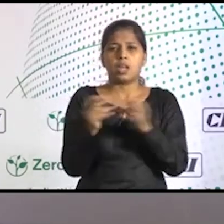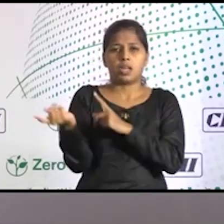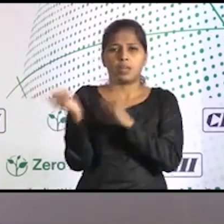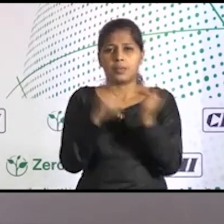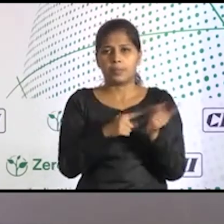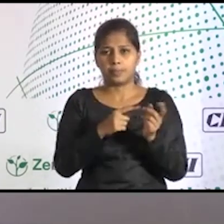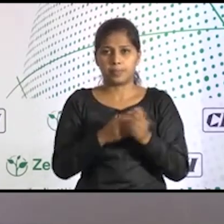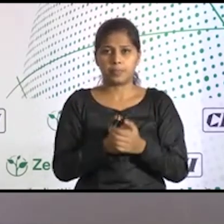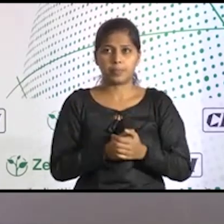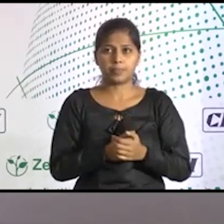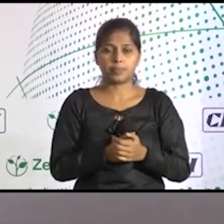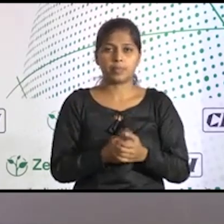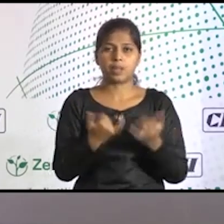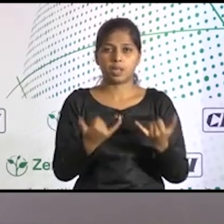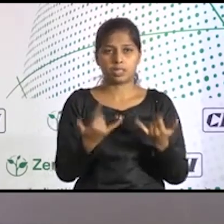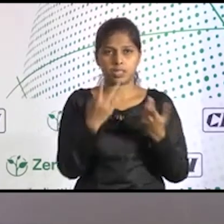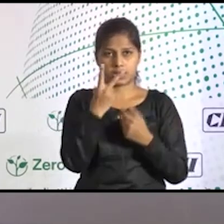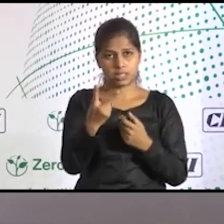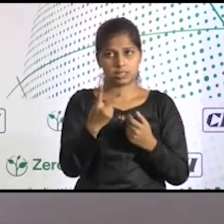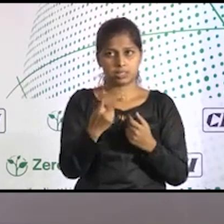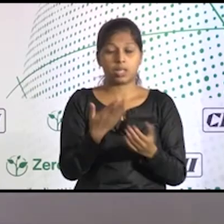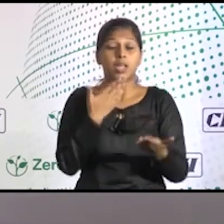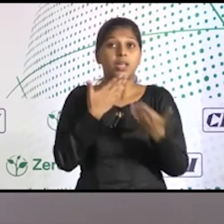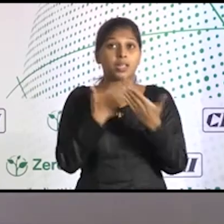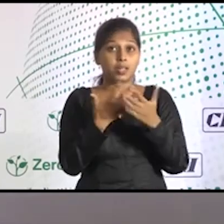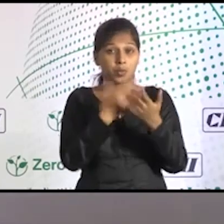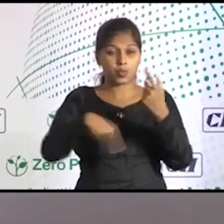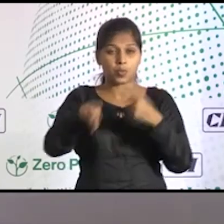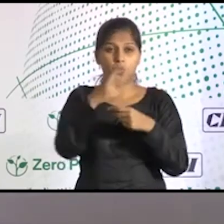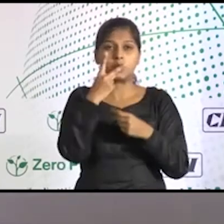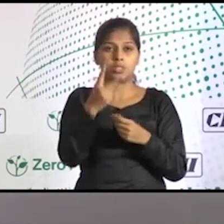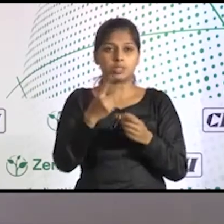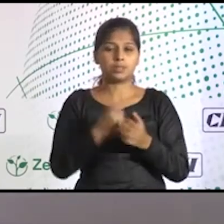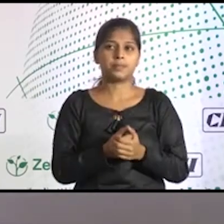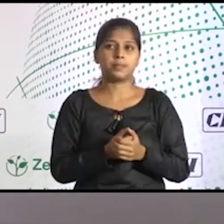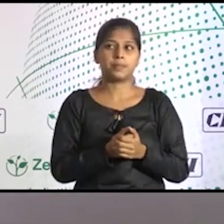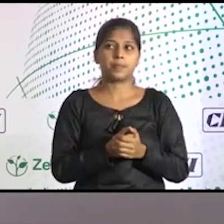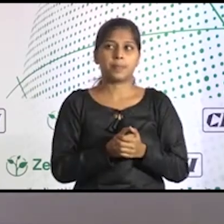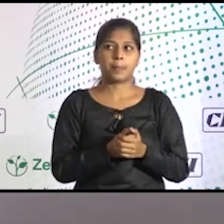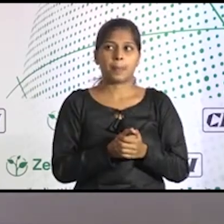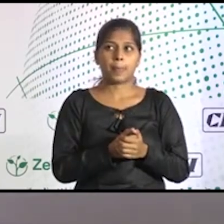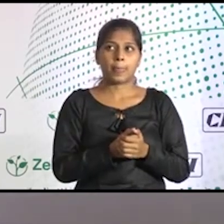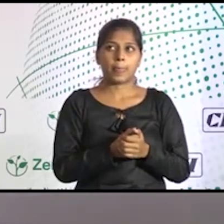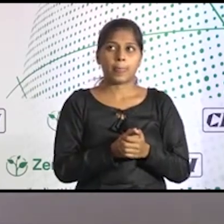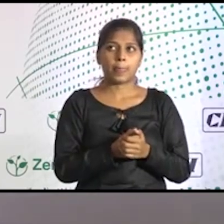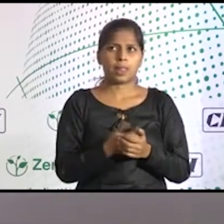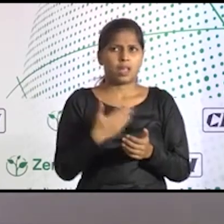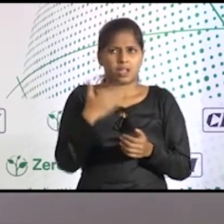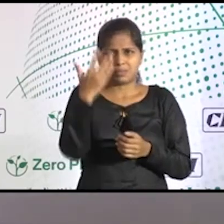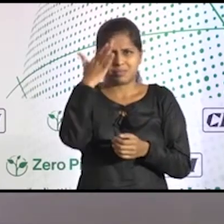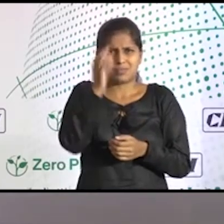and emissions are growing. And that's very energizing for me in person. But so, you know, I know would like to listen to your ideas,